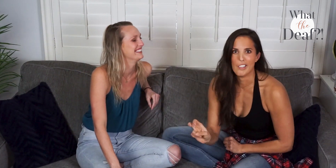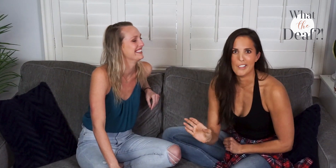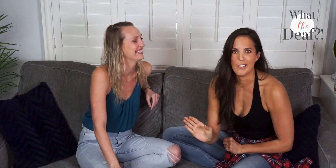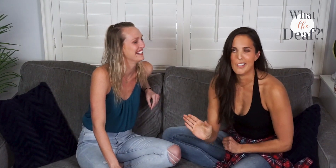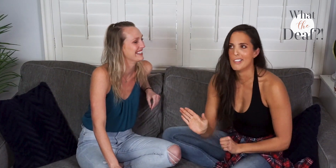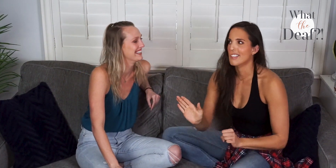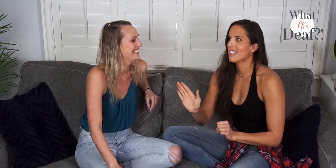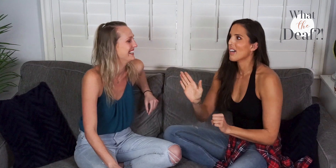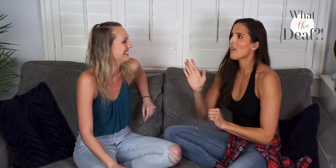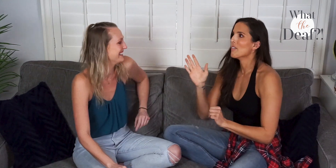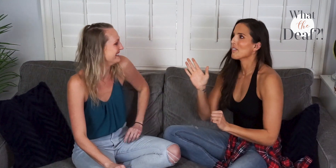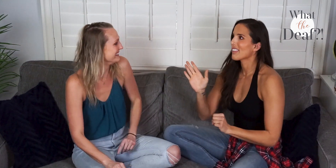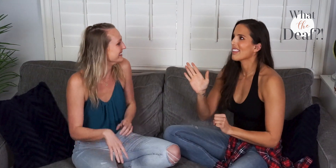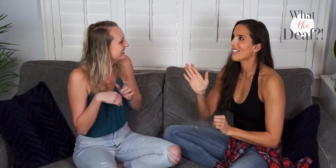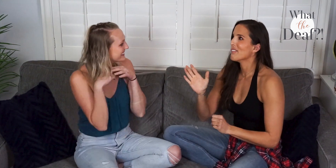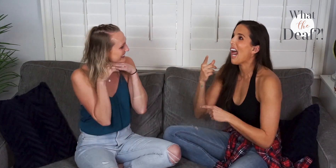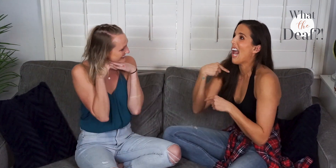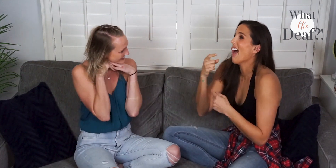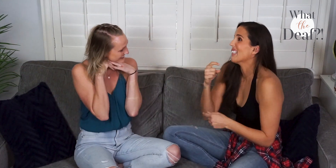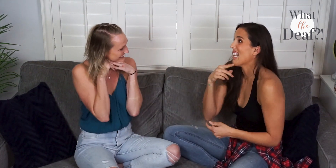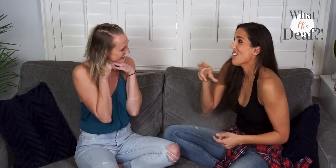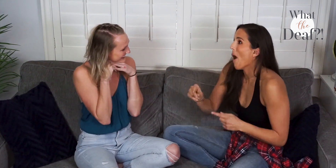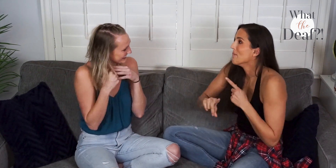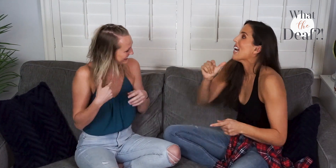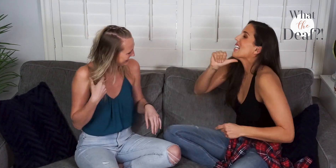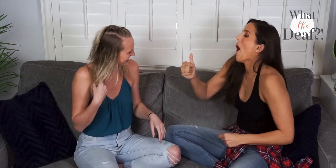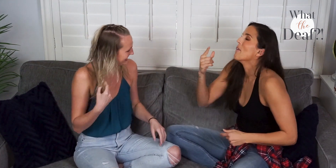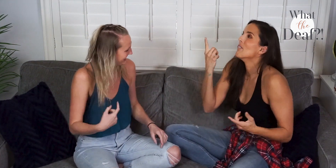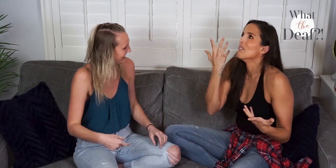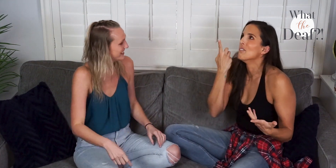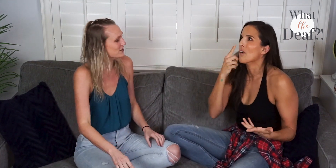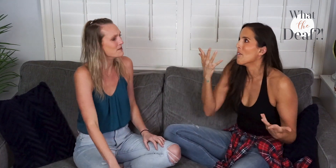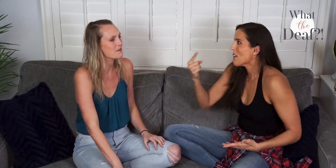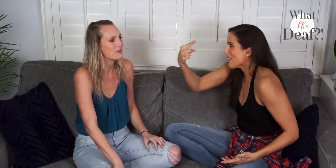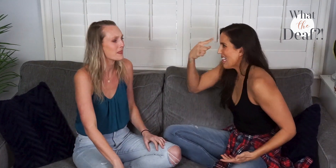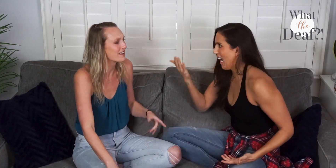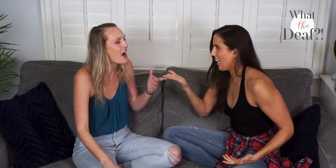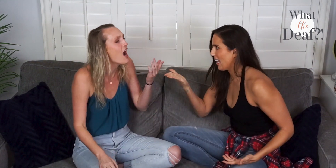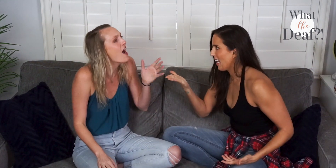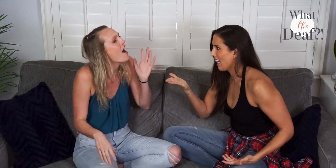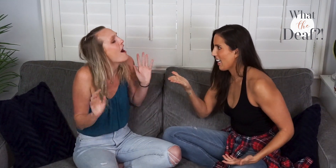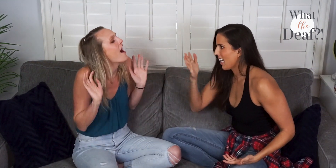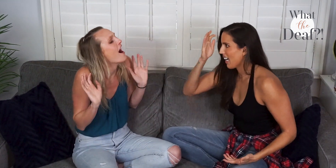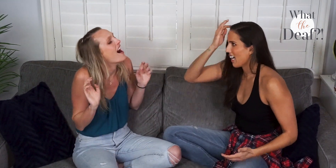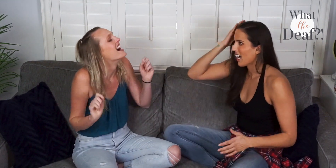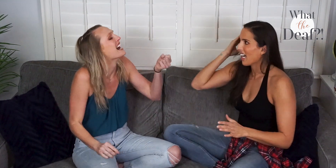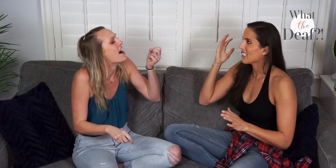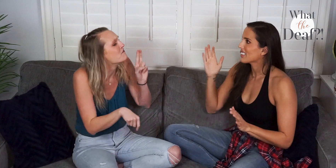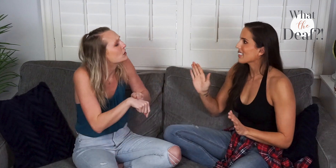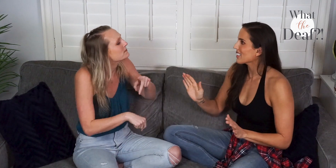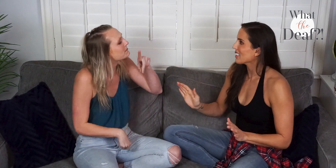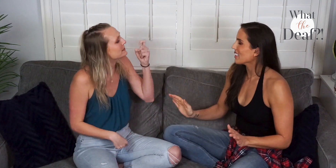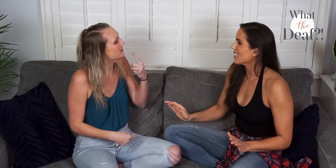You're jumping. I have to say no, but not for the reasons you think. No, I know, I know, of course.